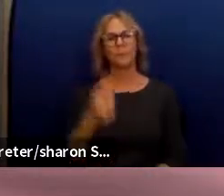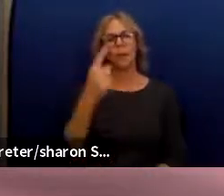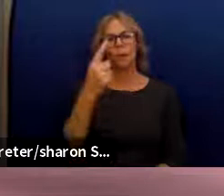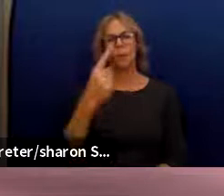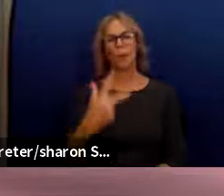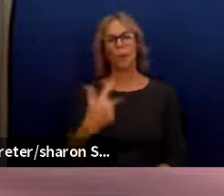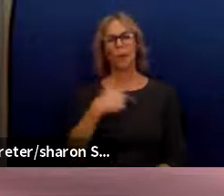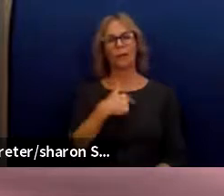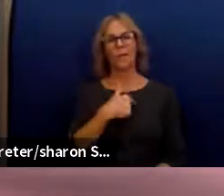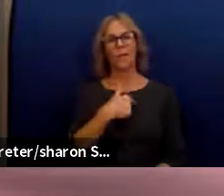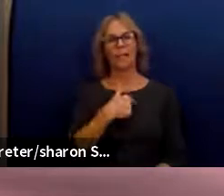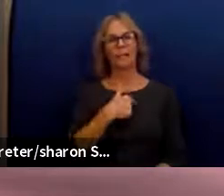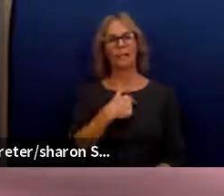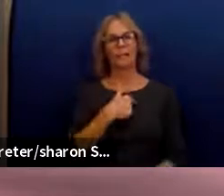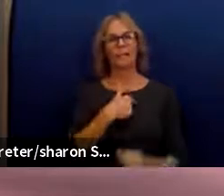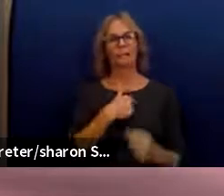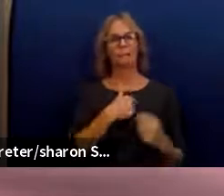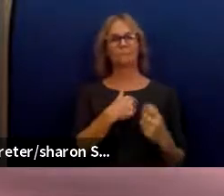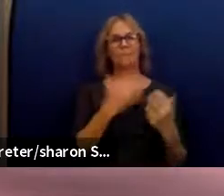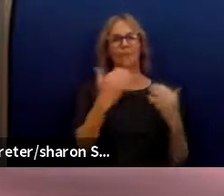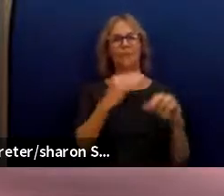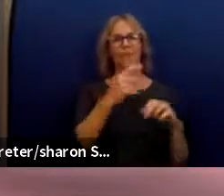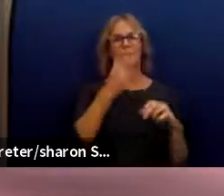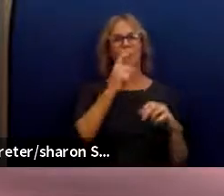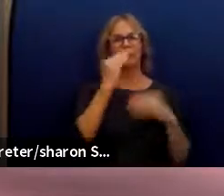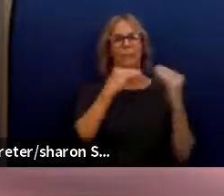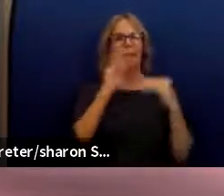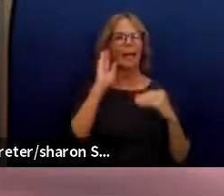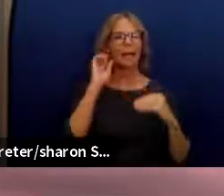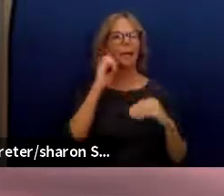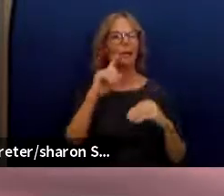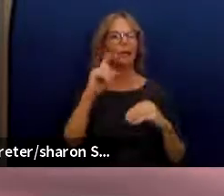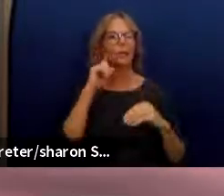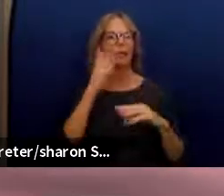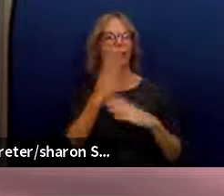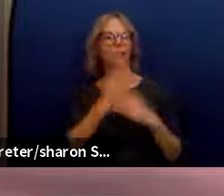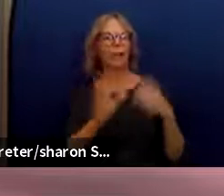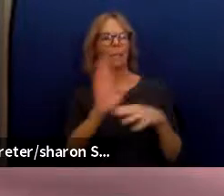limit our drinking and eating. I know you heard some of this in the video earlier. But about a third of us limit our eating and